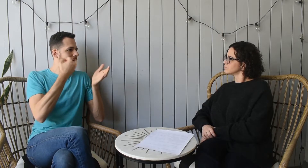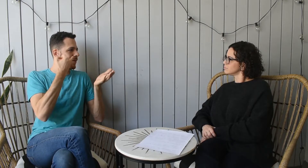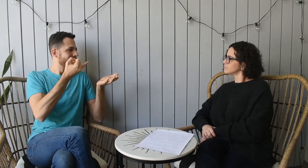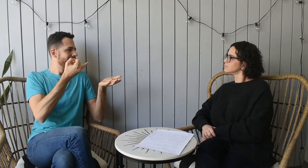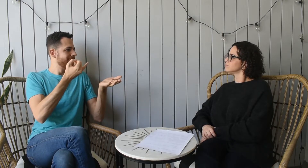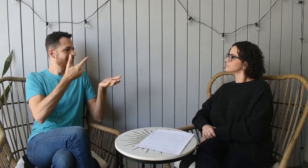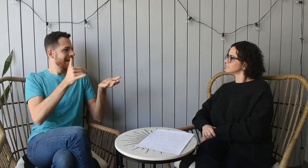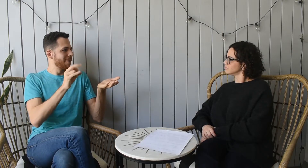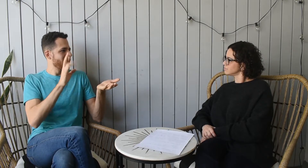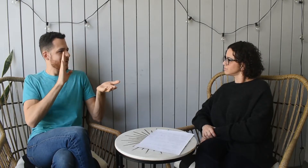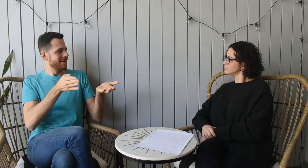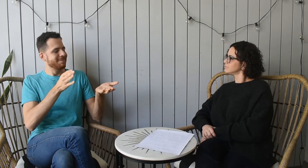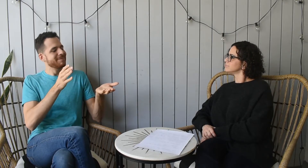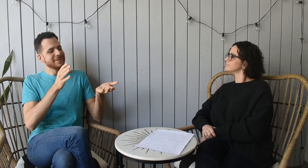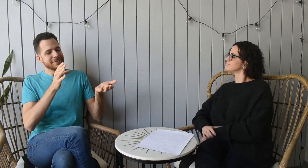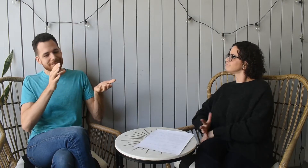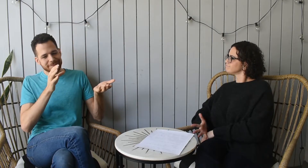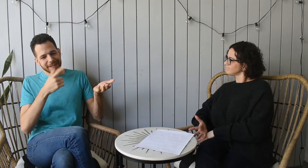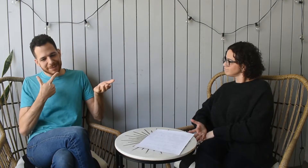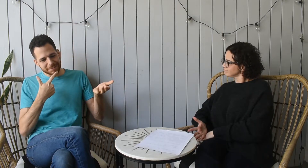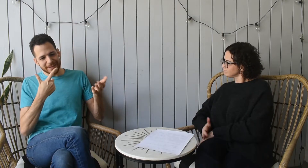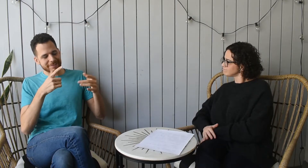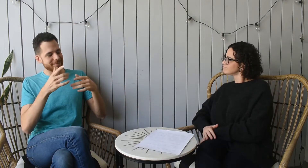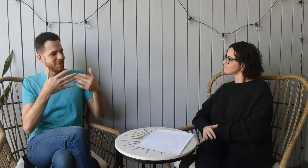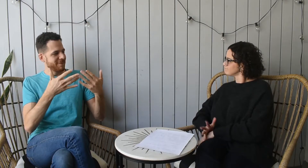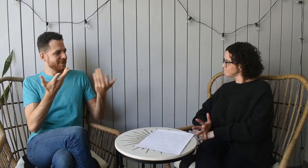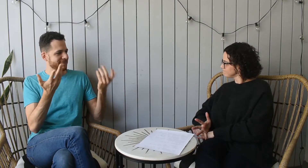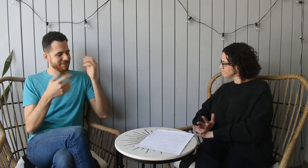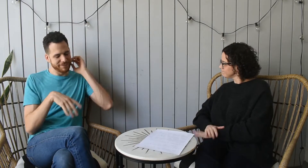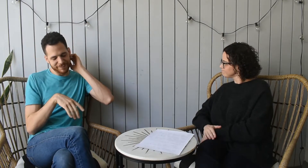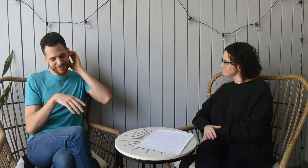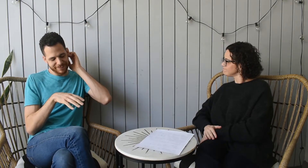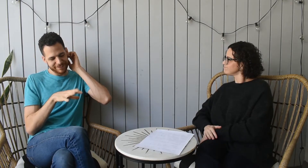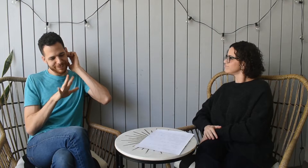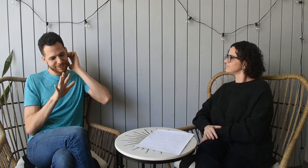Generally you can't tell who is gay or straight.